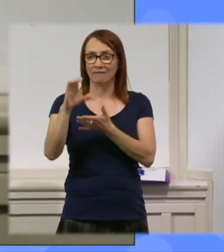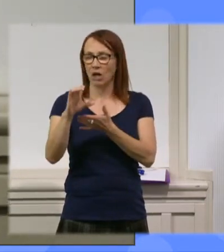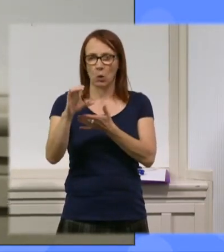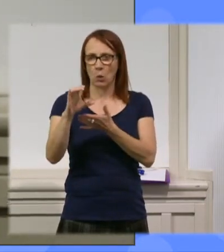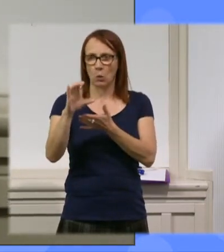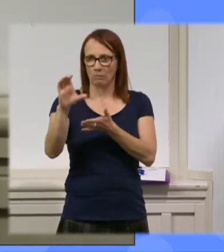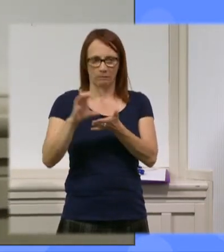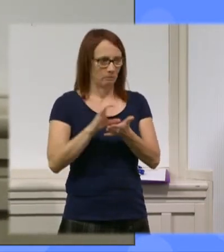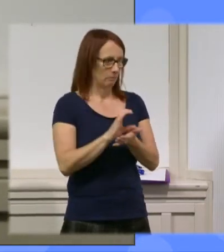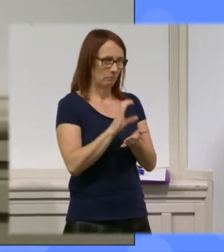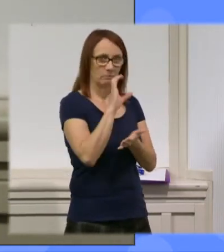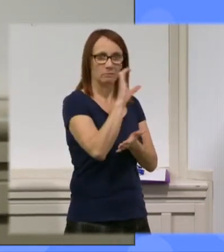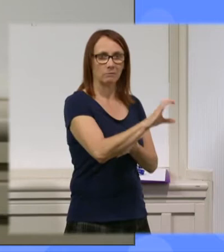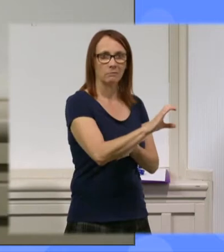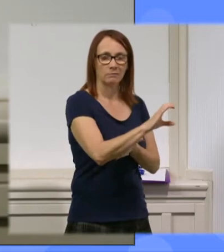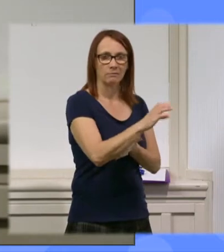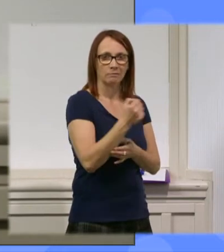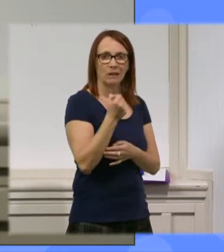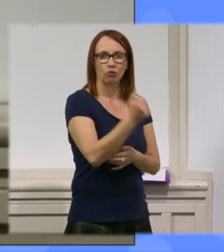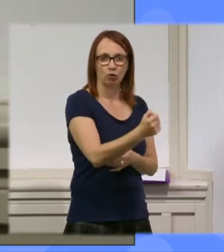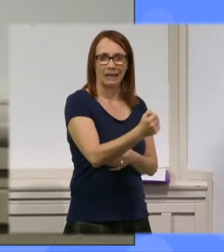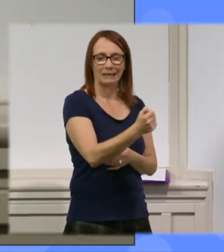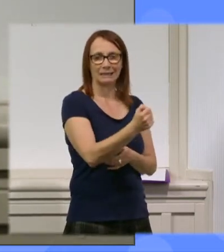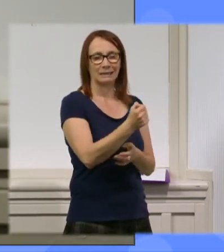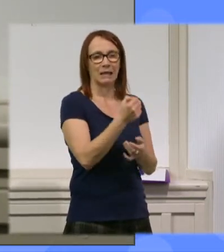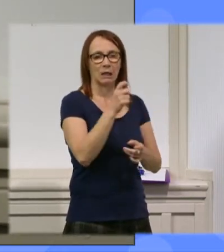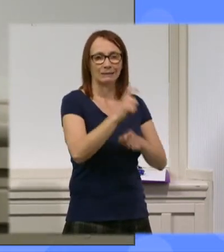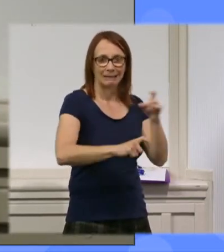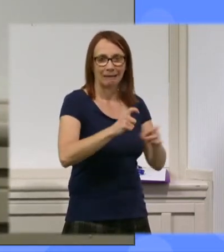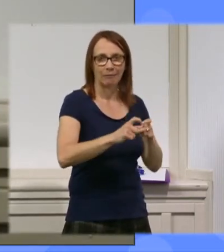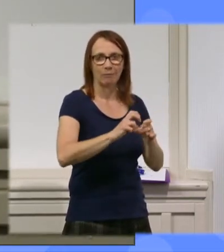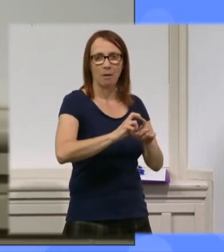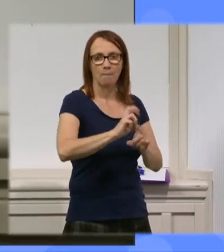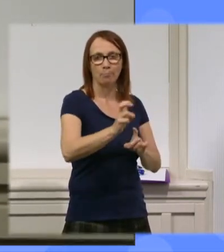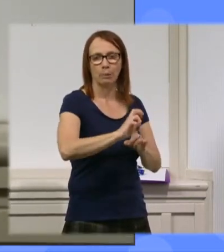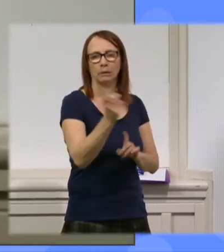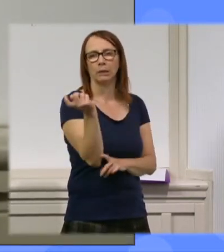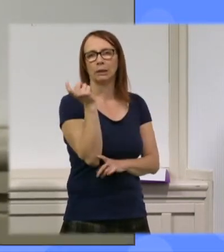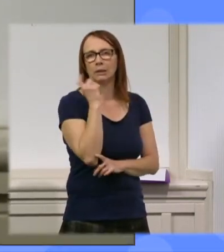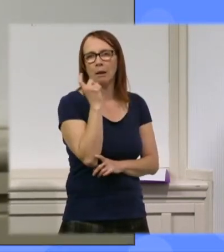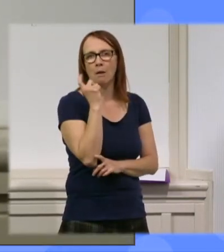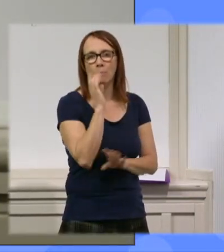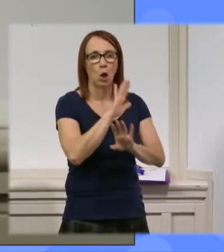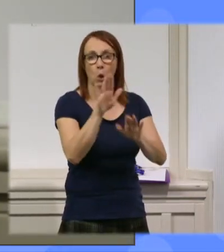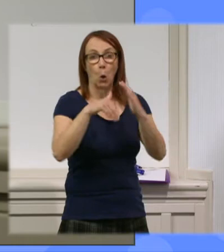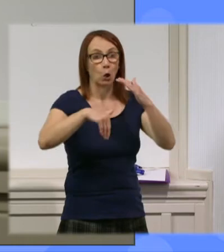into both of those things move that money over to trains cycling and buses very straight forward no new magical technology simply a shift